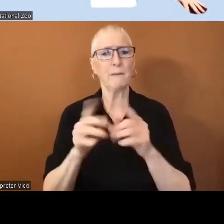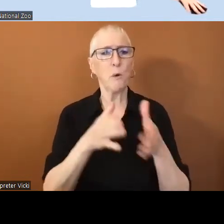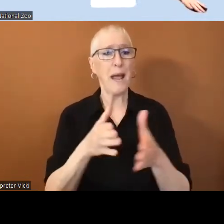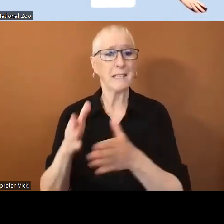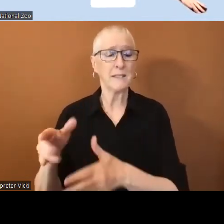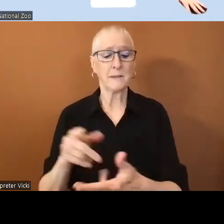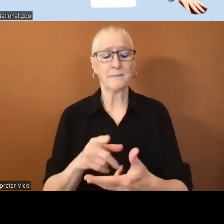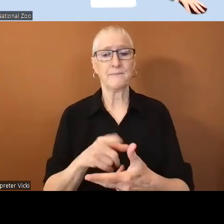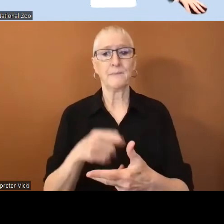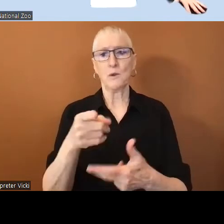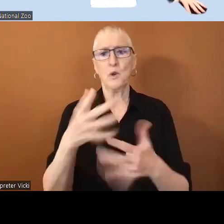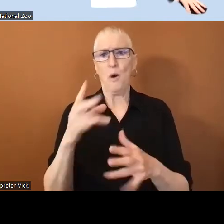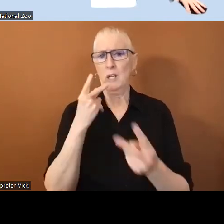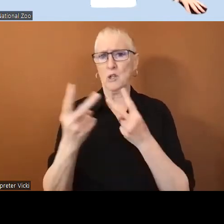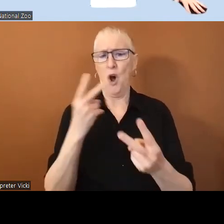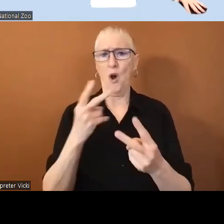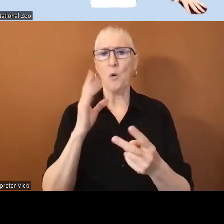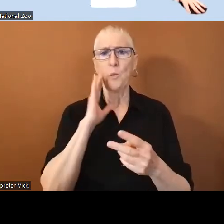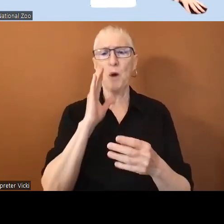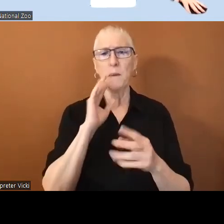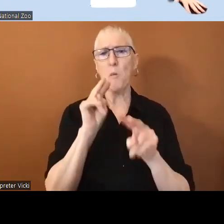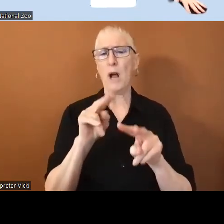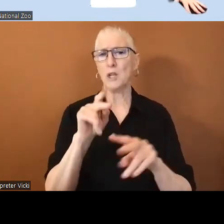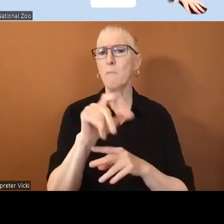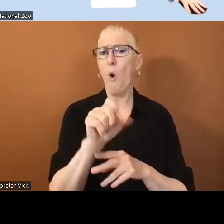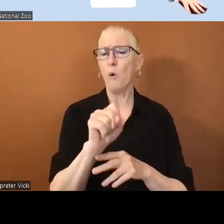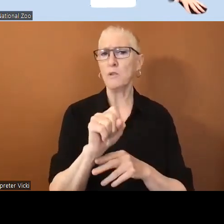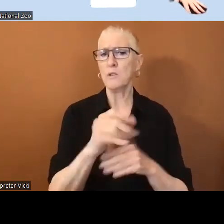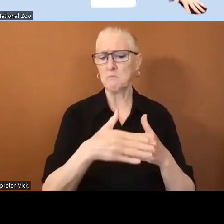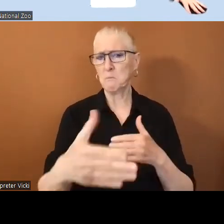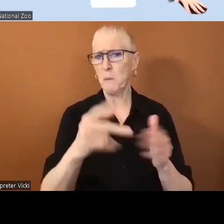You already saw that we will be launching polls throughout the program. Additionally, you'll see